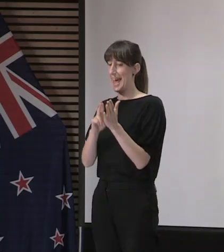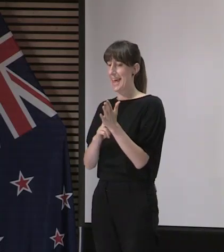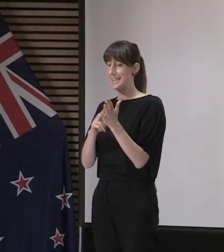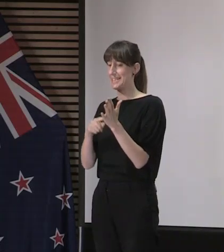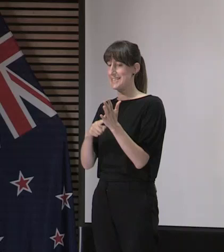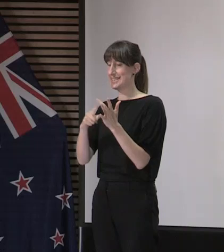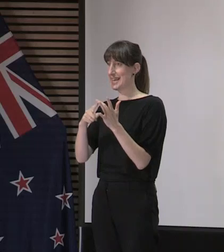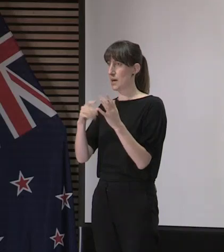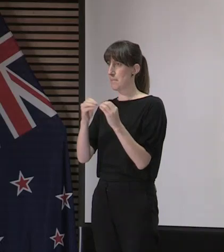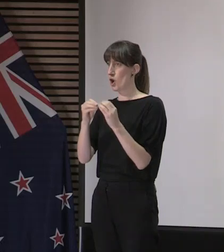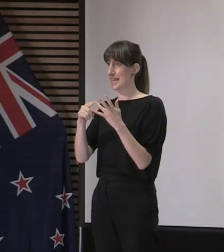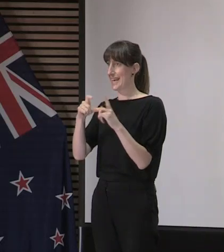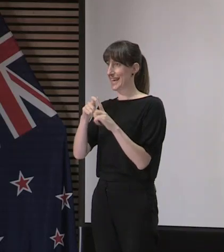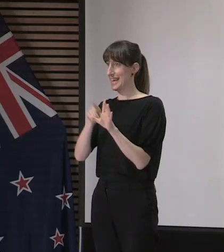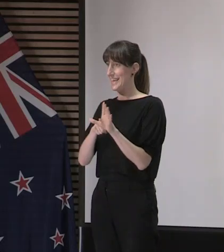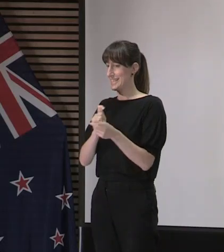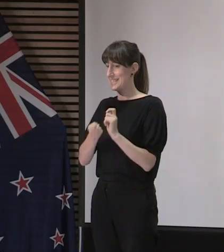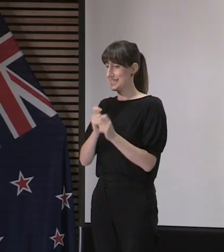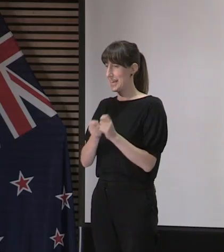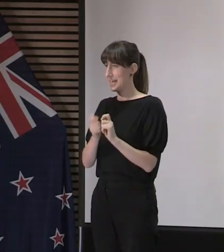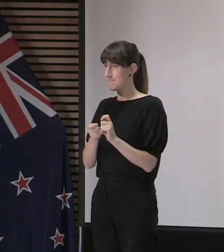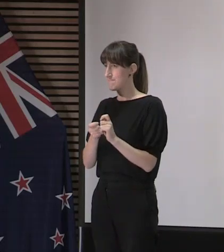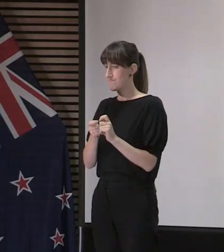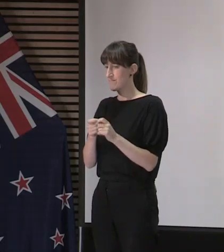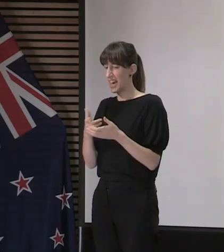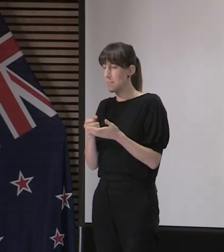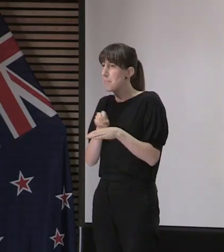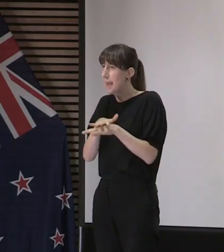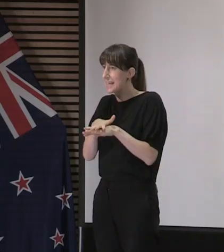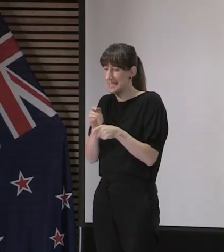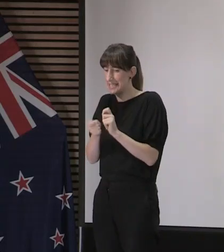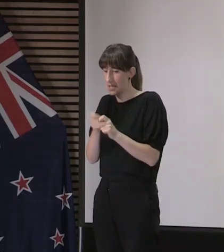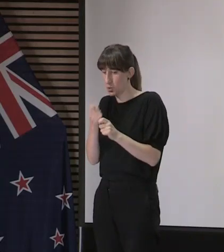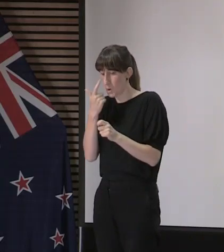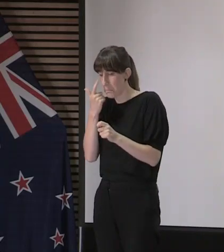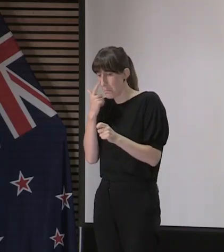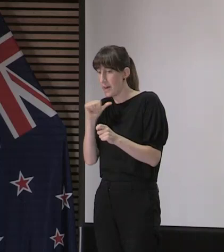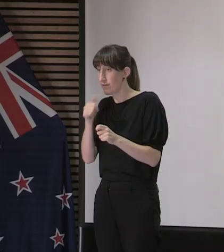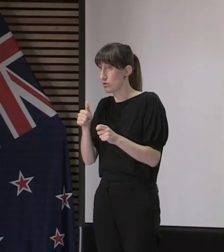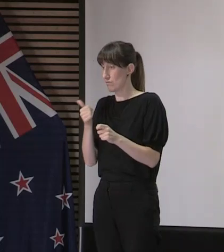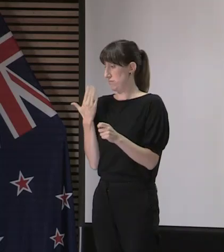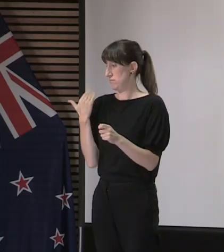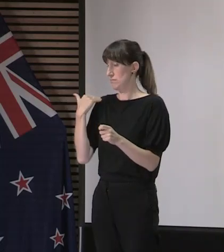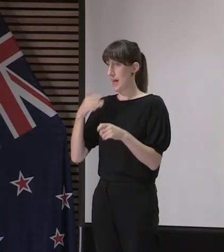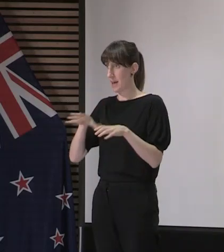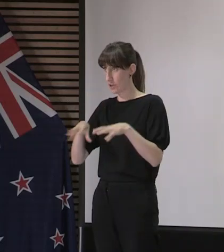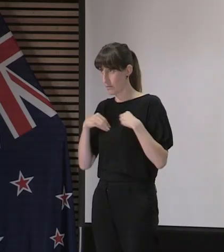on there being a reliable antibody test. I think there's still some questions around